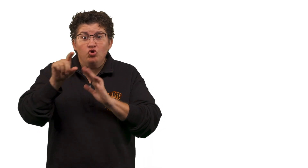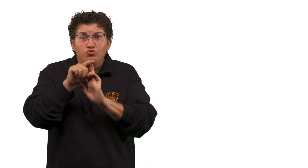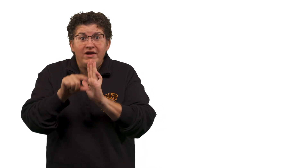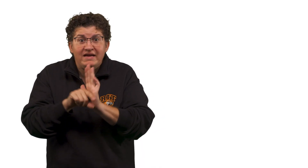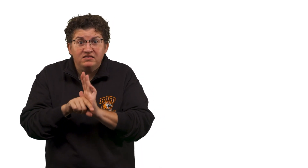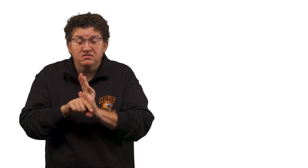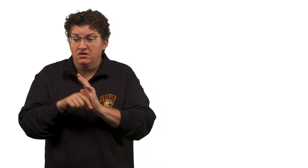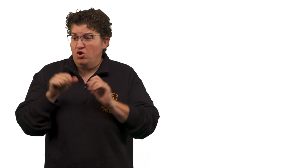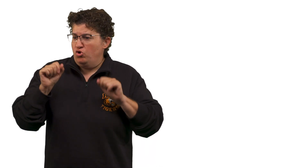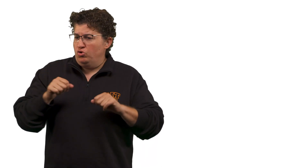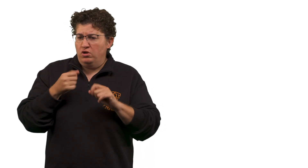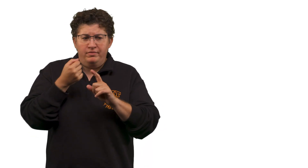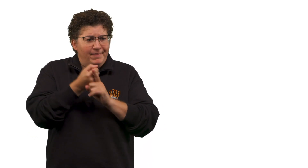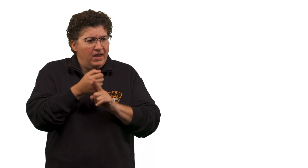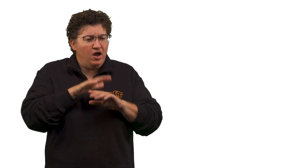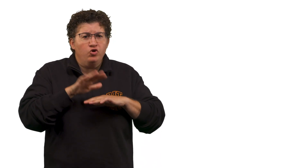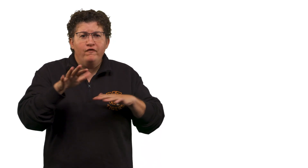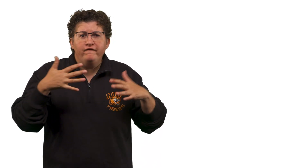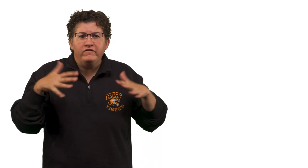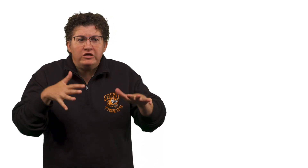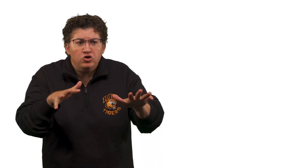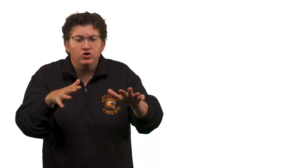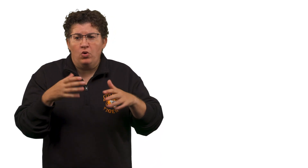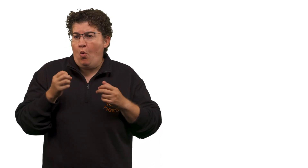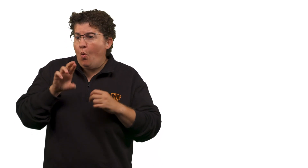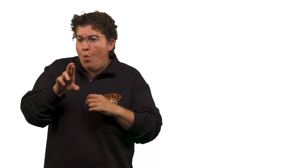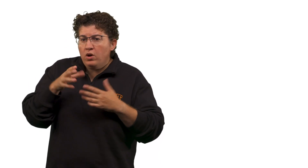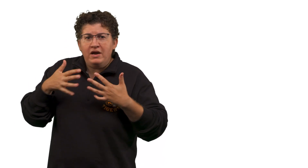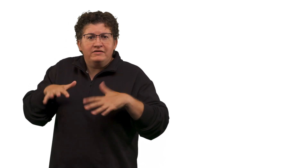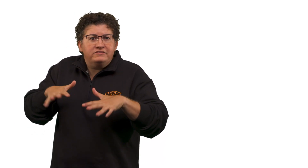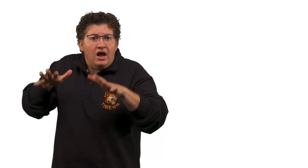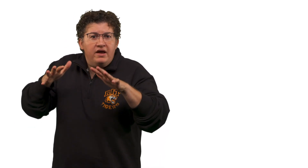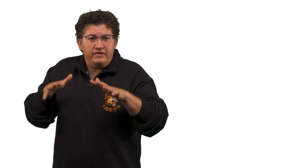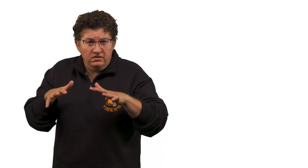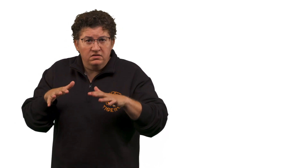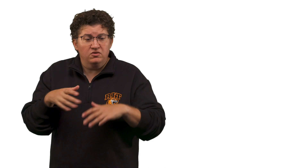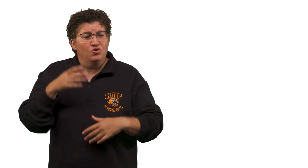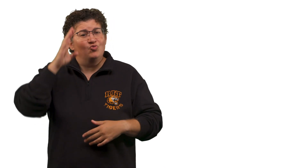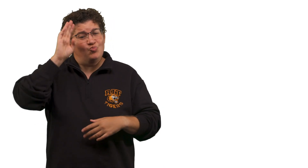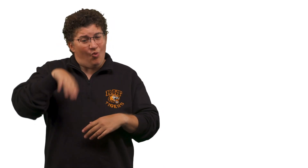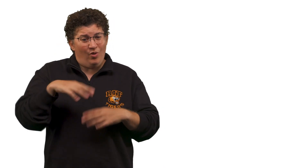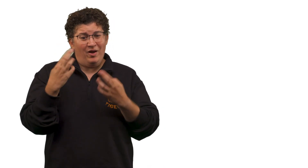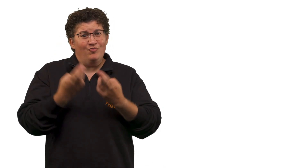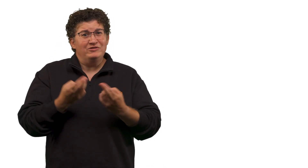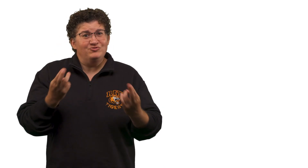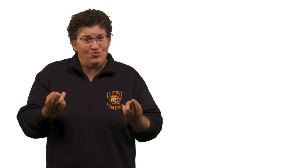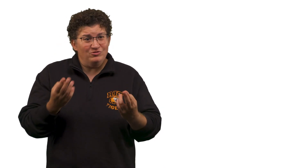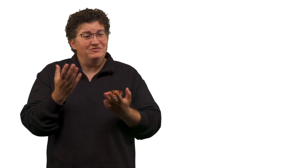on academics, fear and/or anxiety.